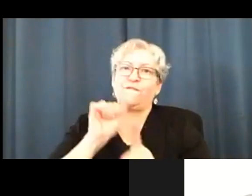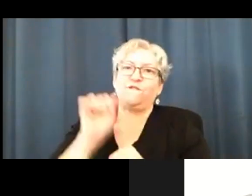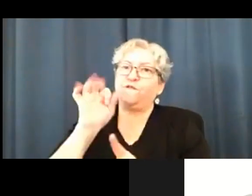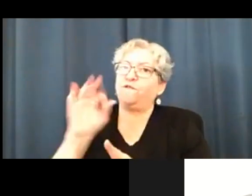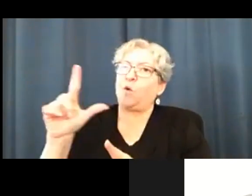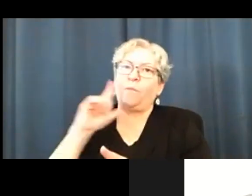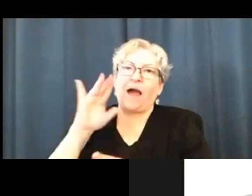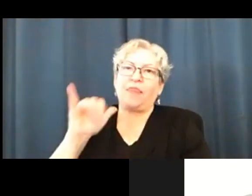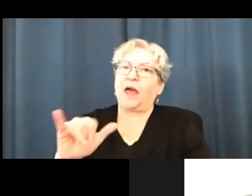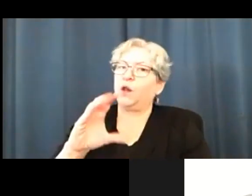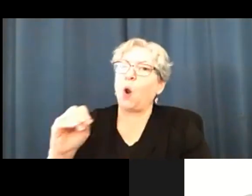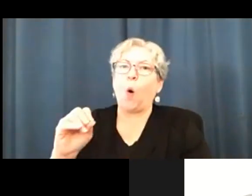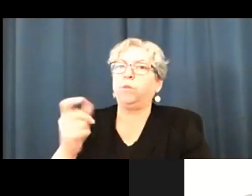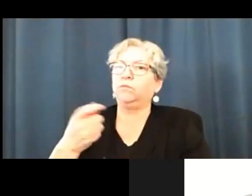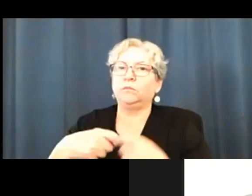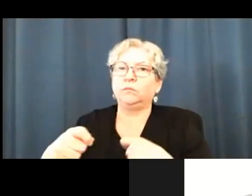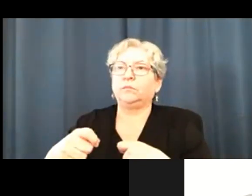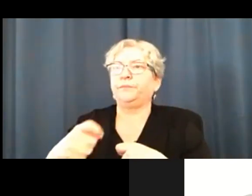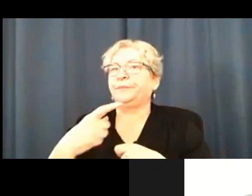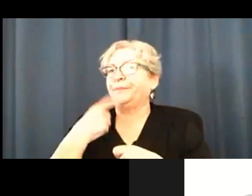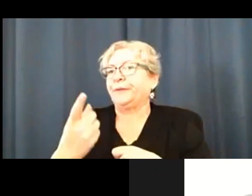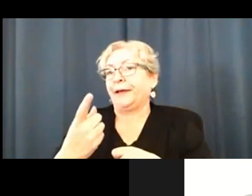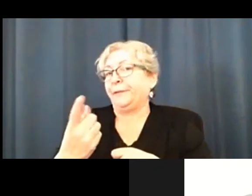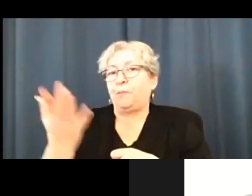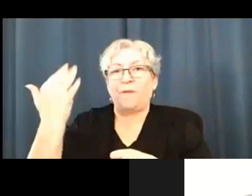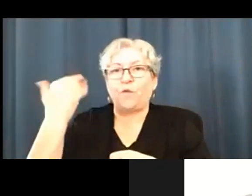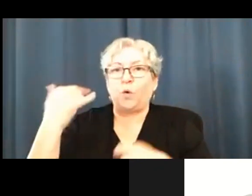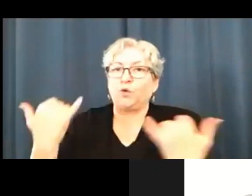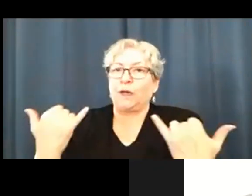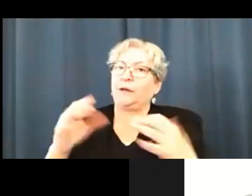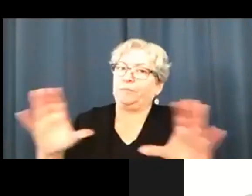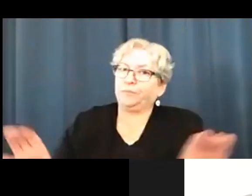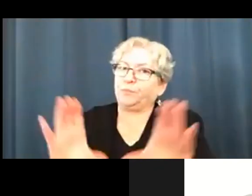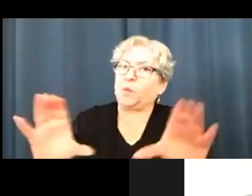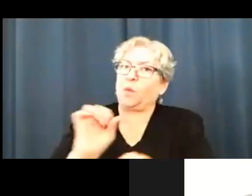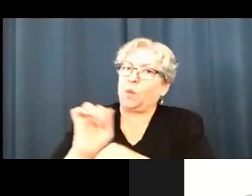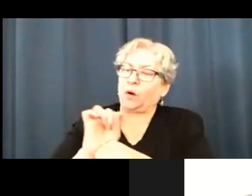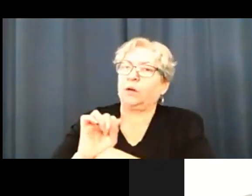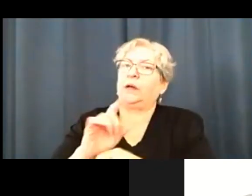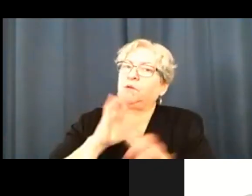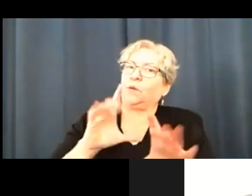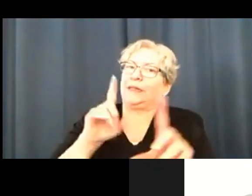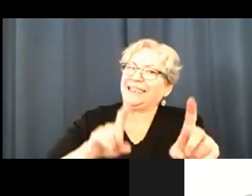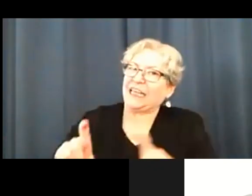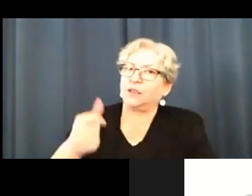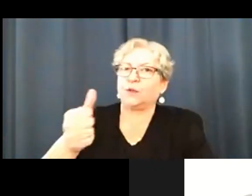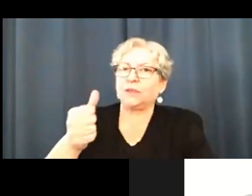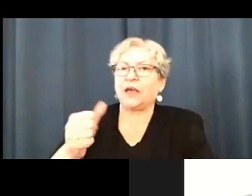There is no substitute" as was said early in this presentation for doing the work and actually doing the testing. But maybe if you give a couple examples, William,